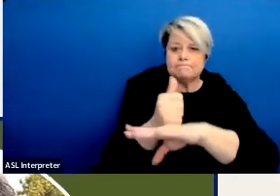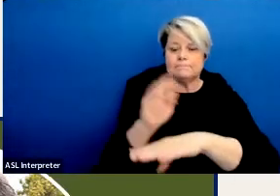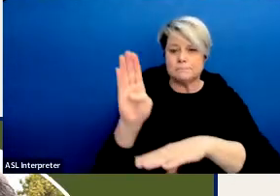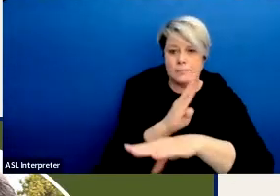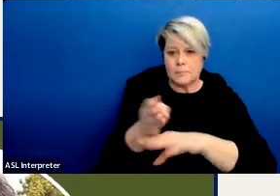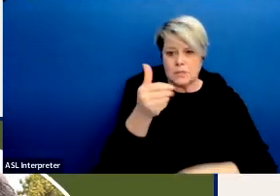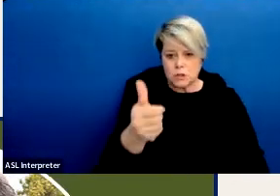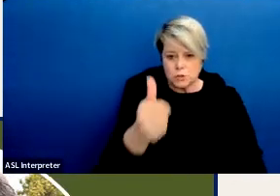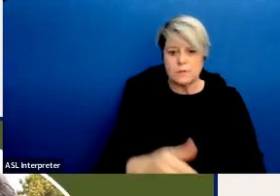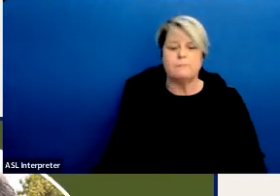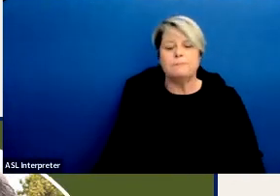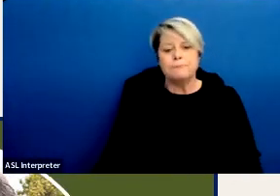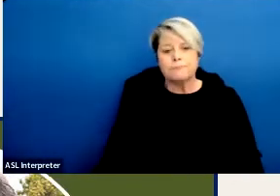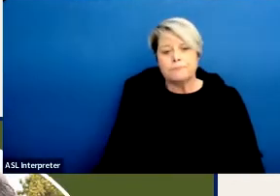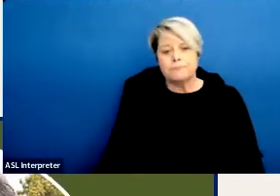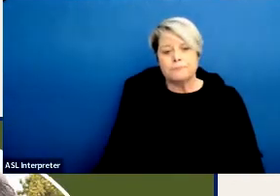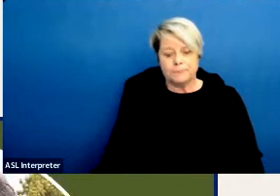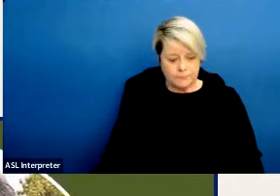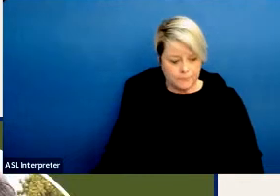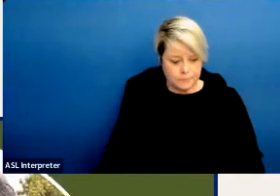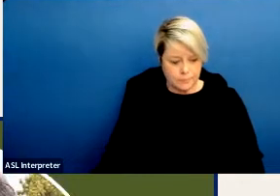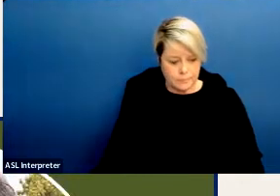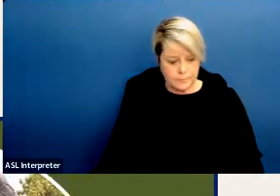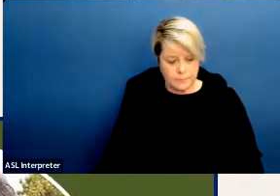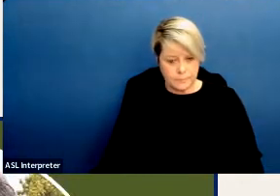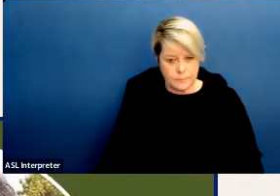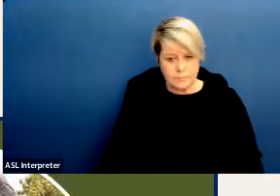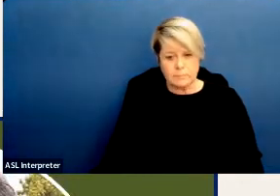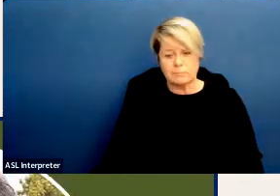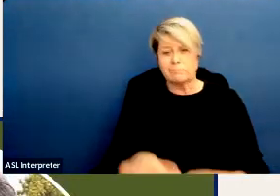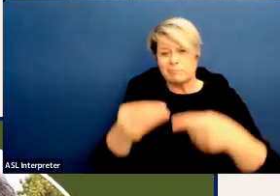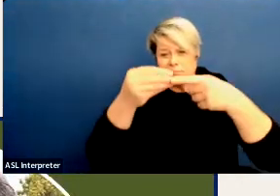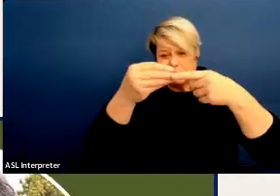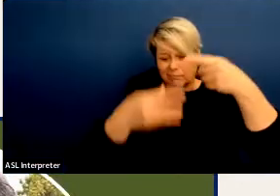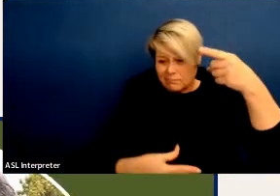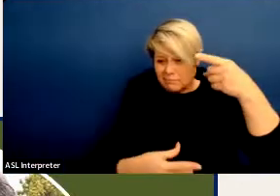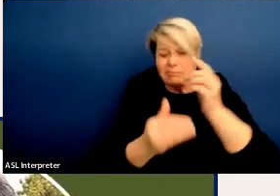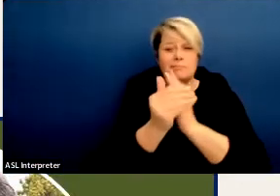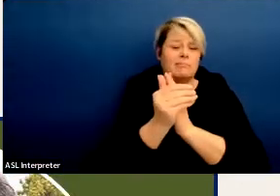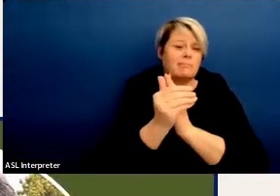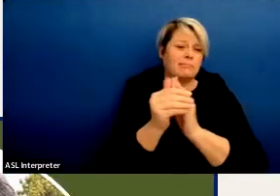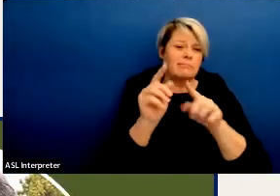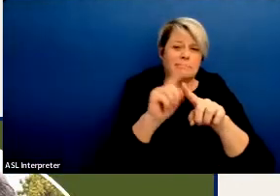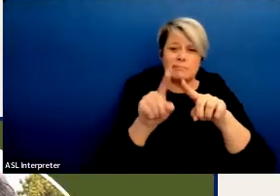center. We have tools for marketing value add and resources for starting your own business.